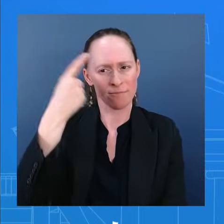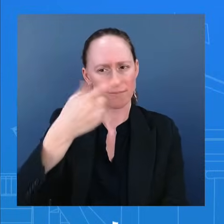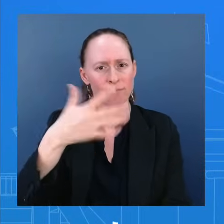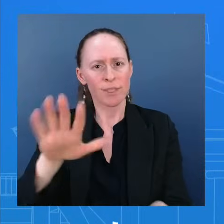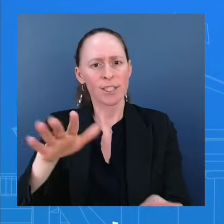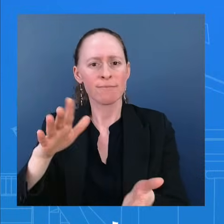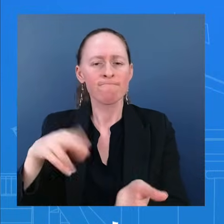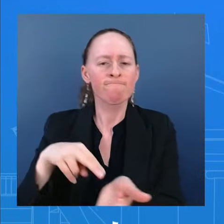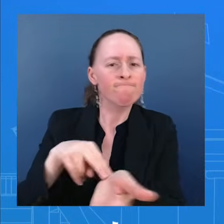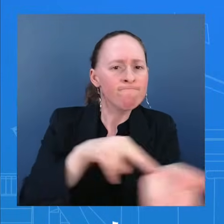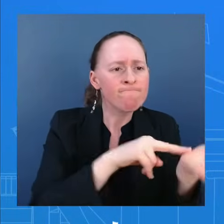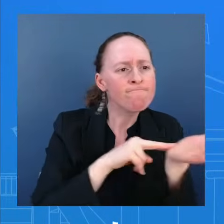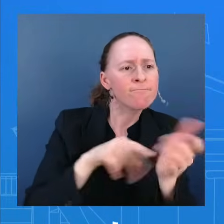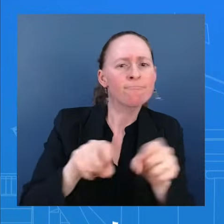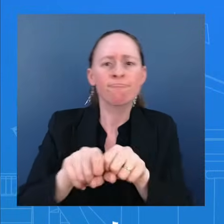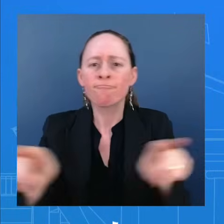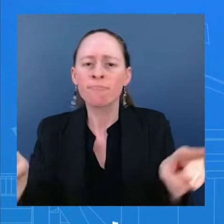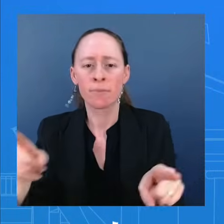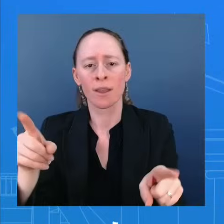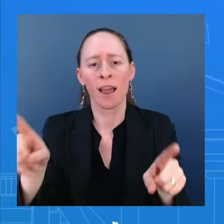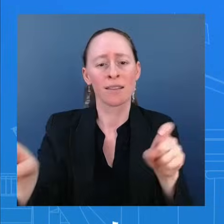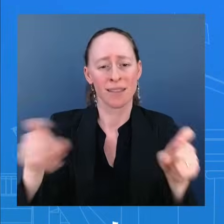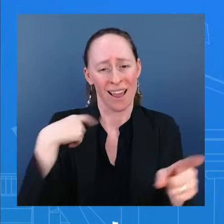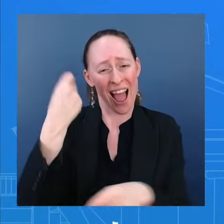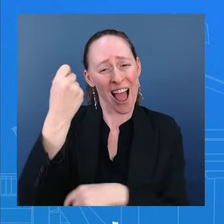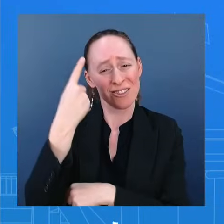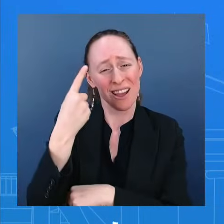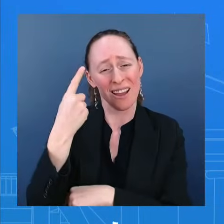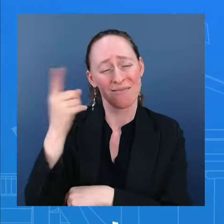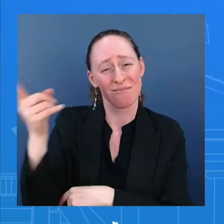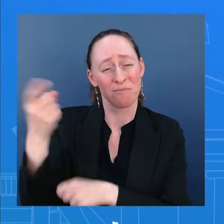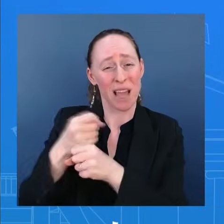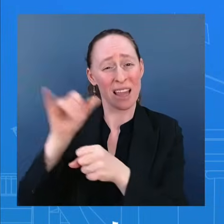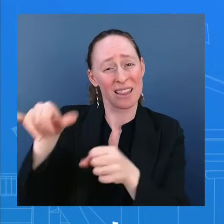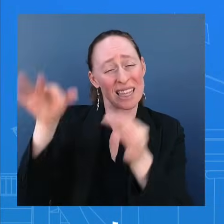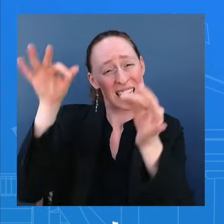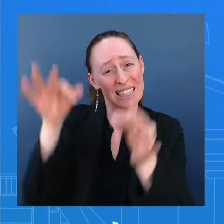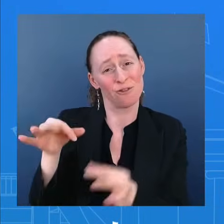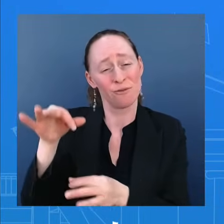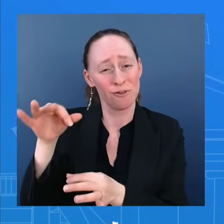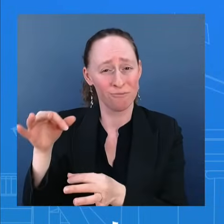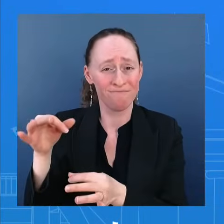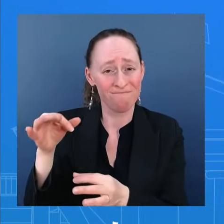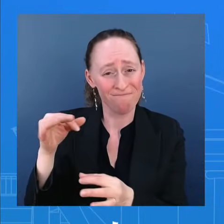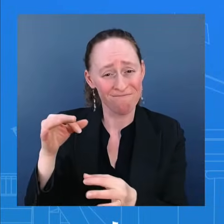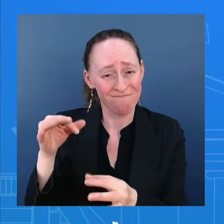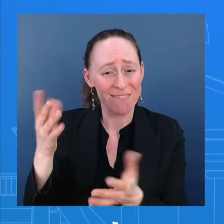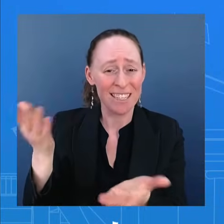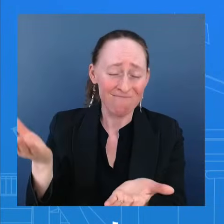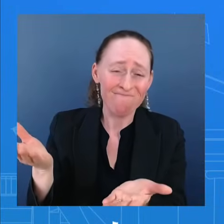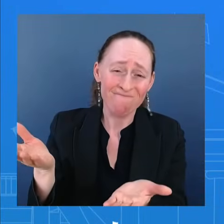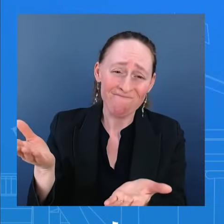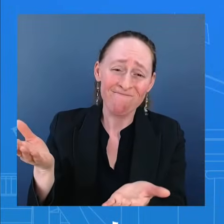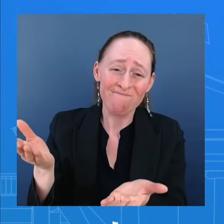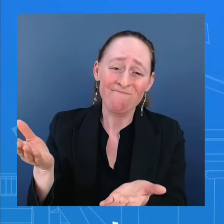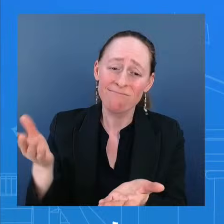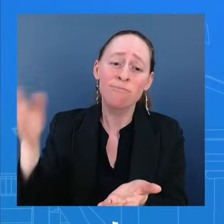the decision that he made and -- and, you know -- and what he's going to continue to do in these closing weeks as president.